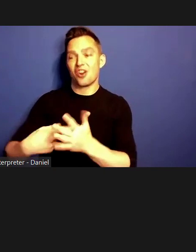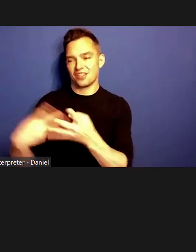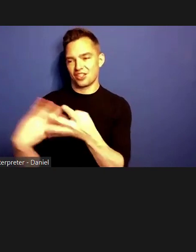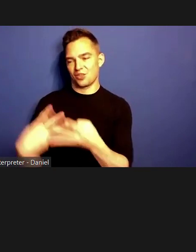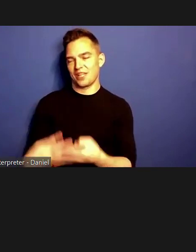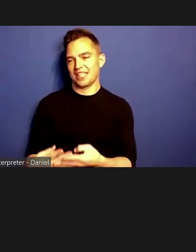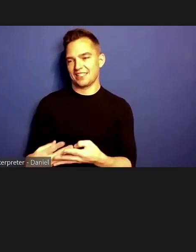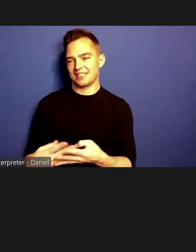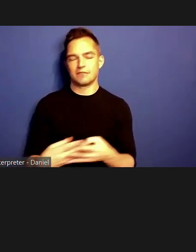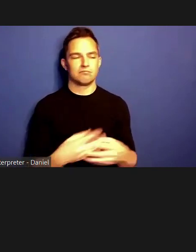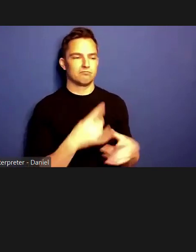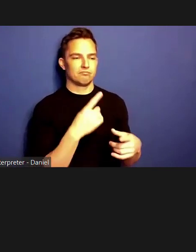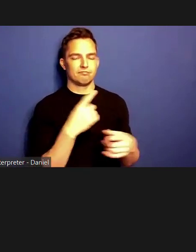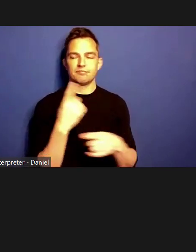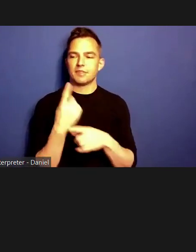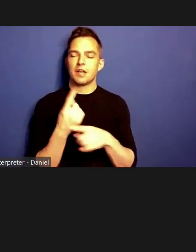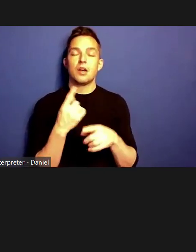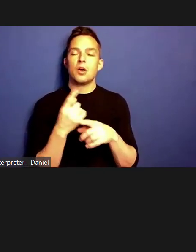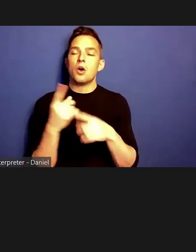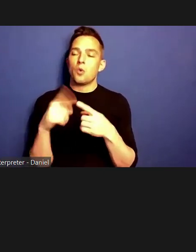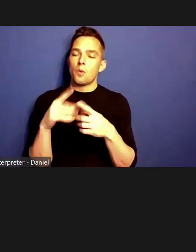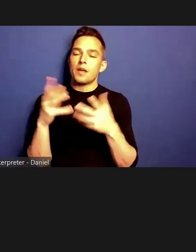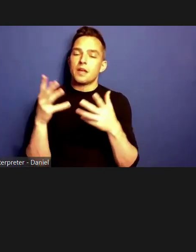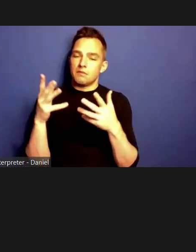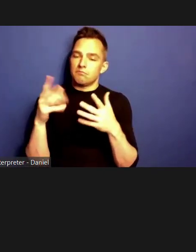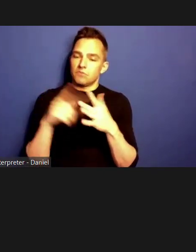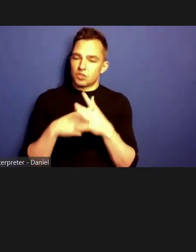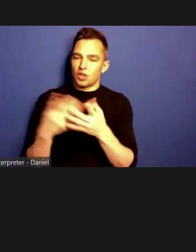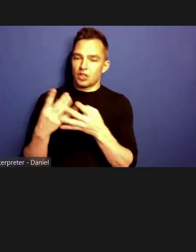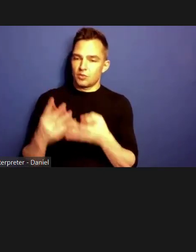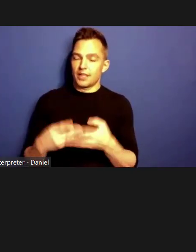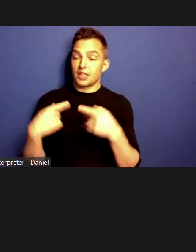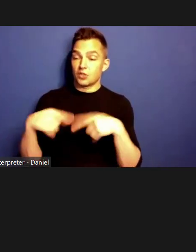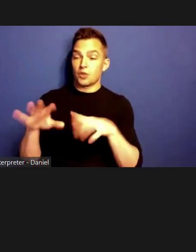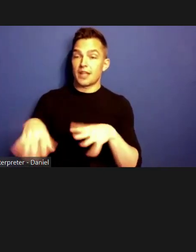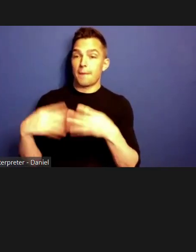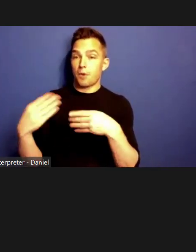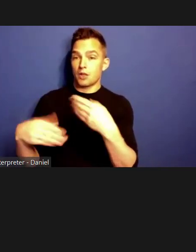same listen and respond game is going to be repeated and we're